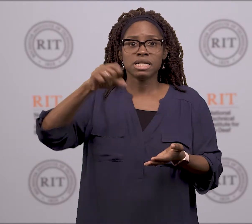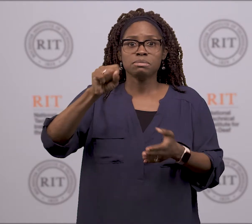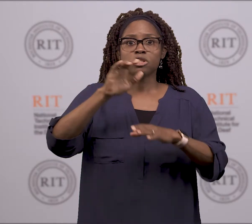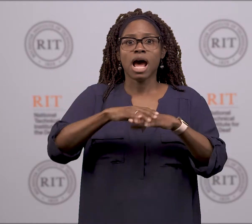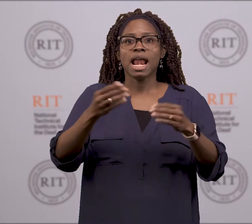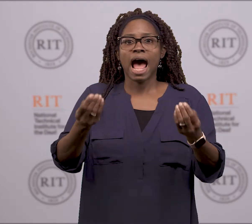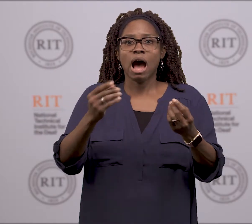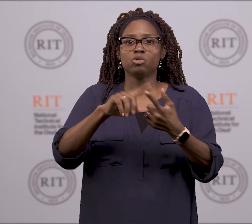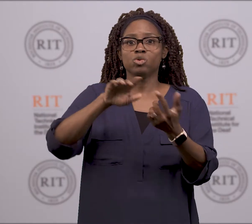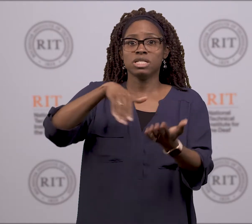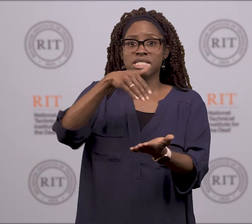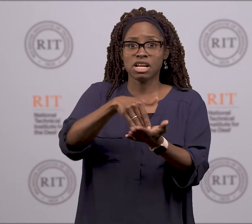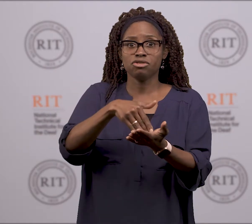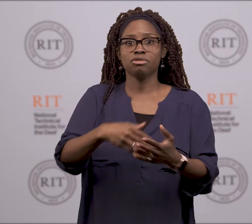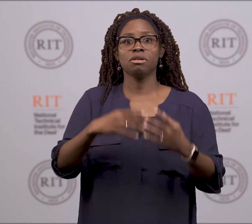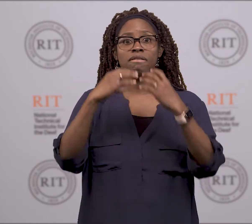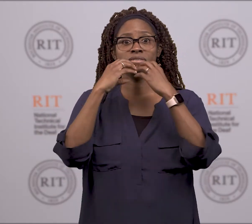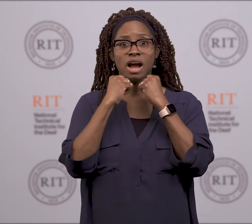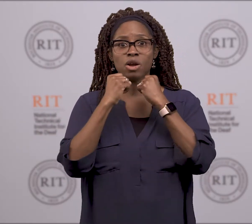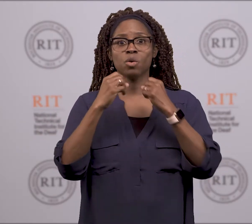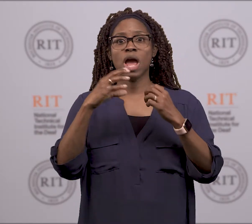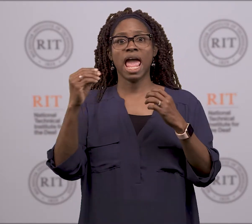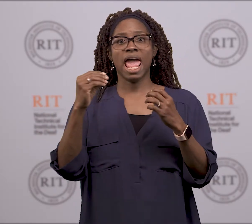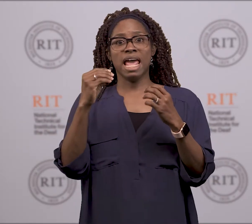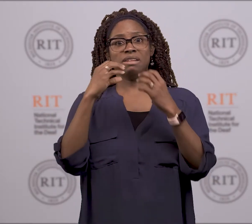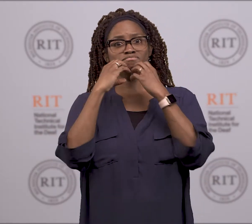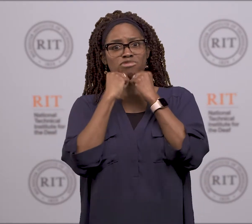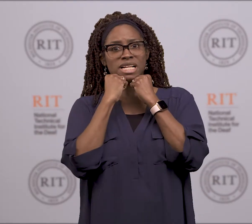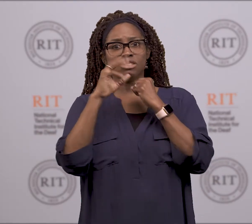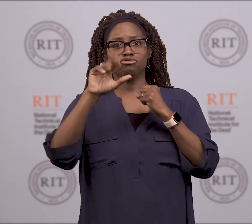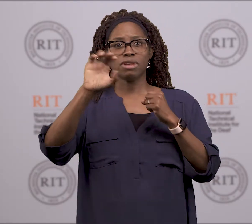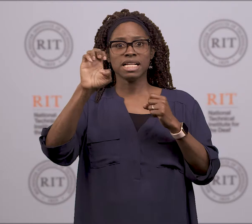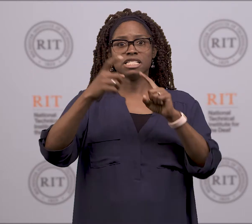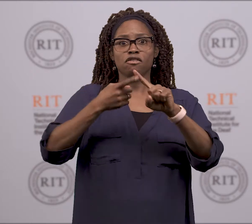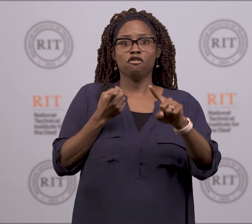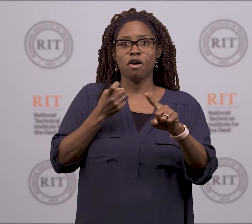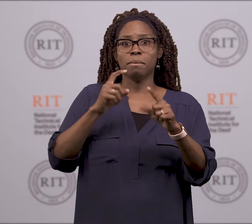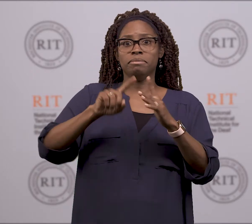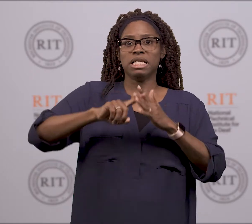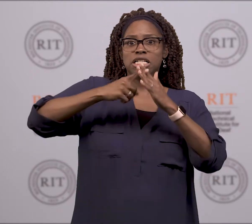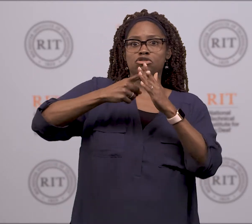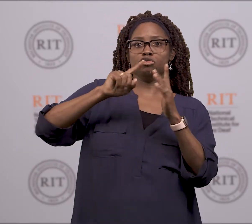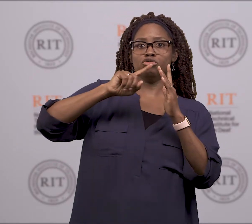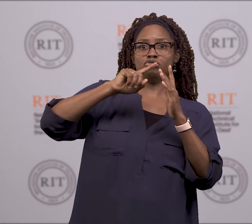and gain helpful tips on how to center, value, and embrace race